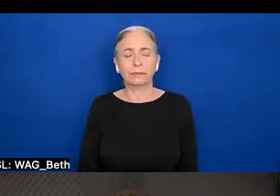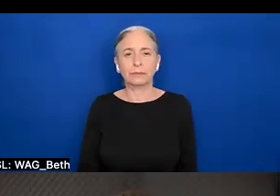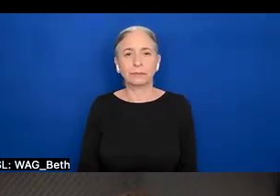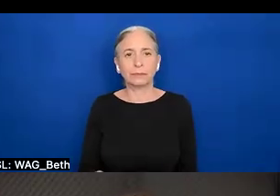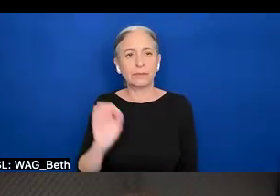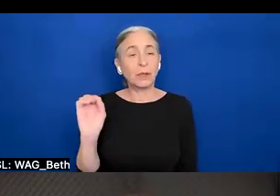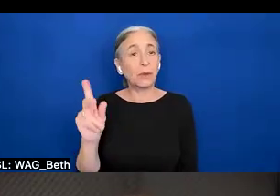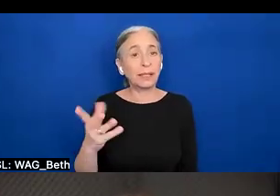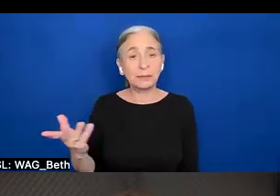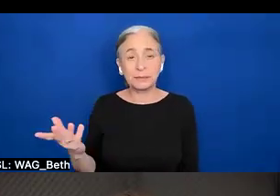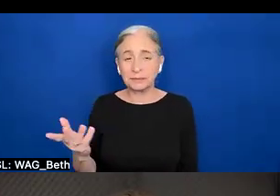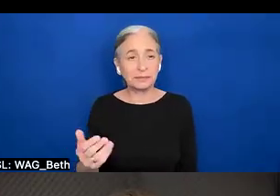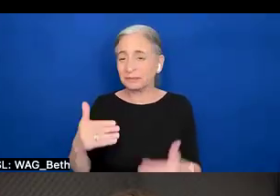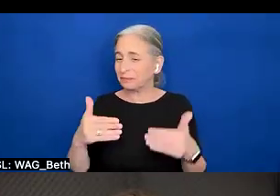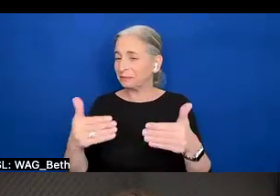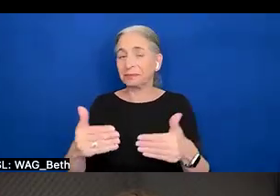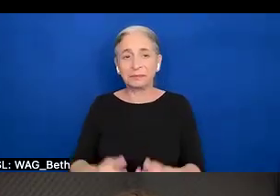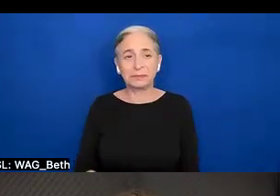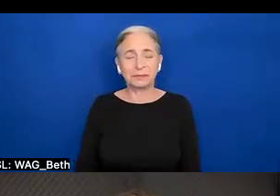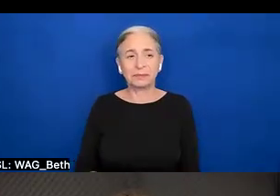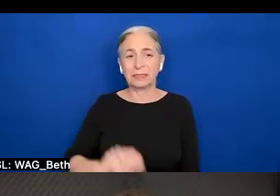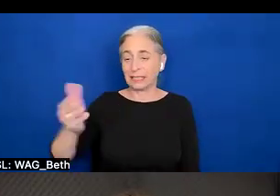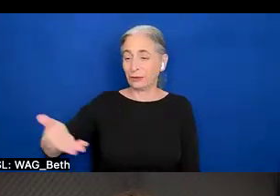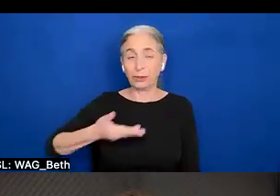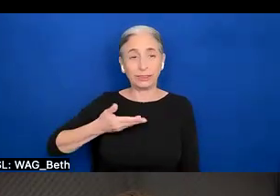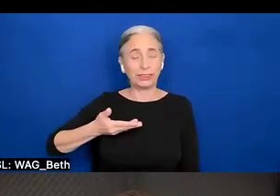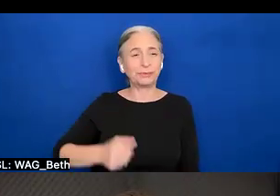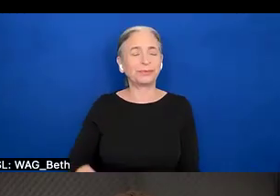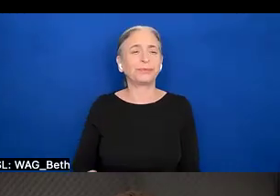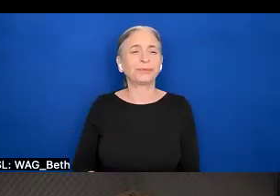Okay. Let's start with the introduction.